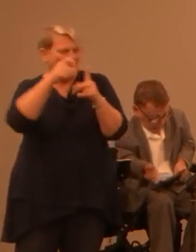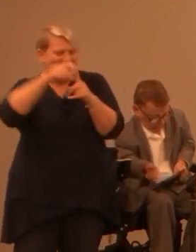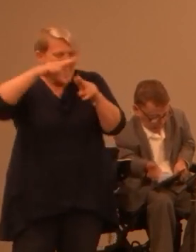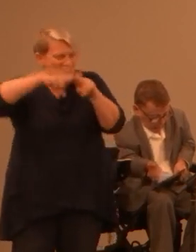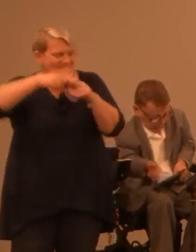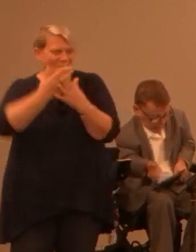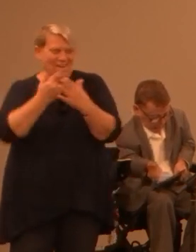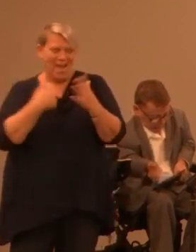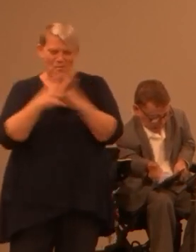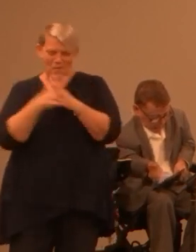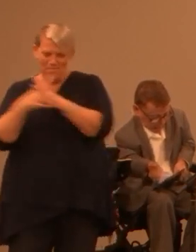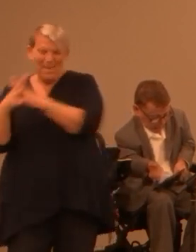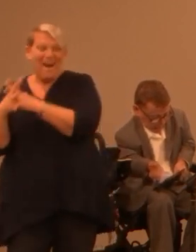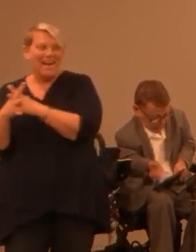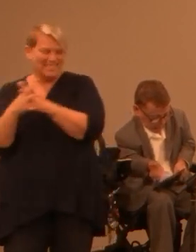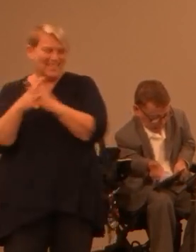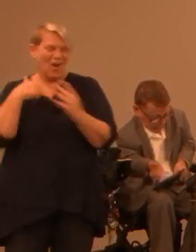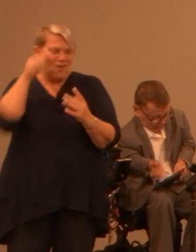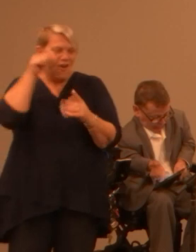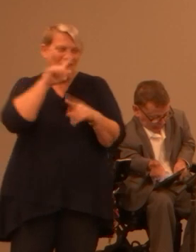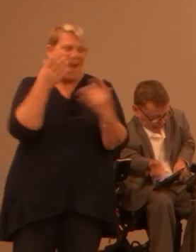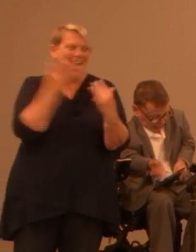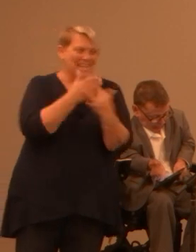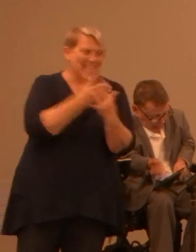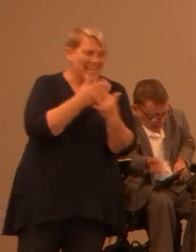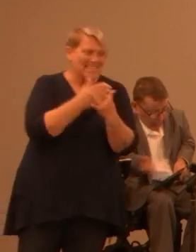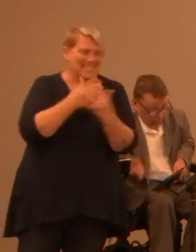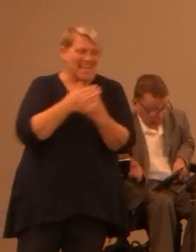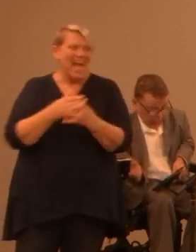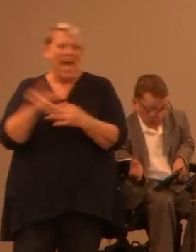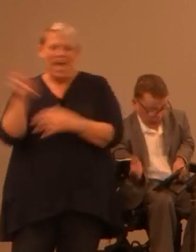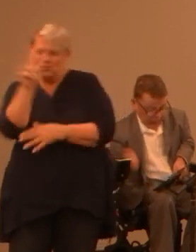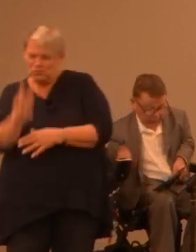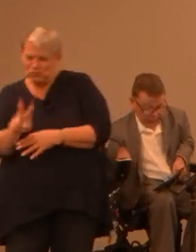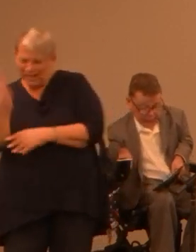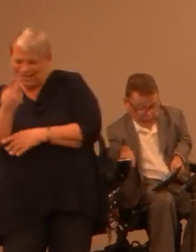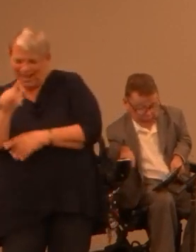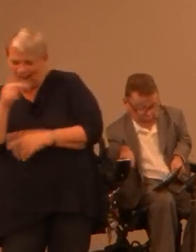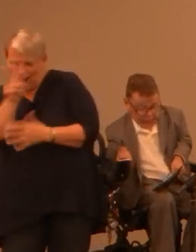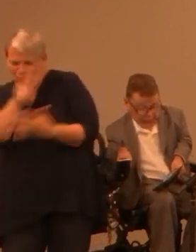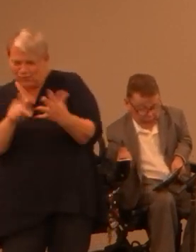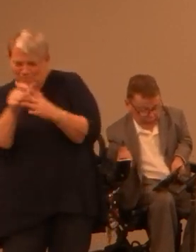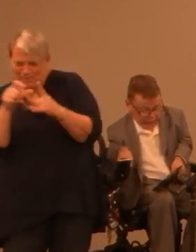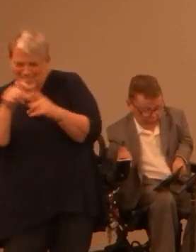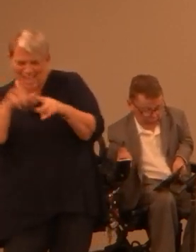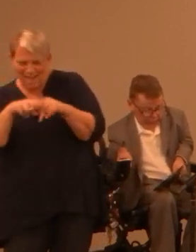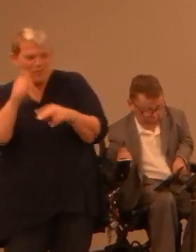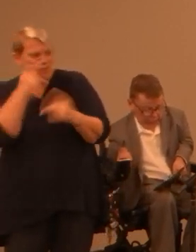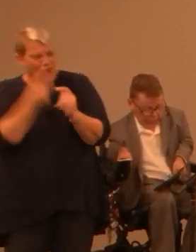And one of the things is we know that screen readers aren't very good at reading those. So we're working at converting all those to HTML